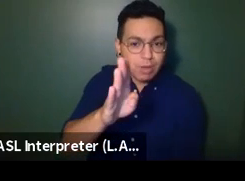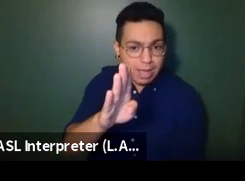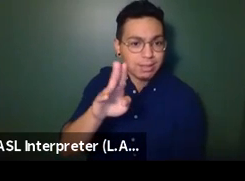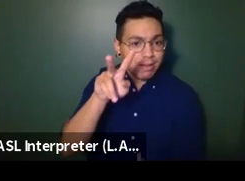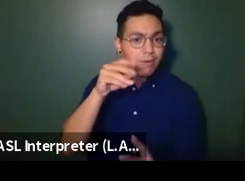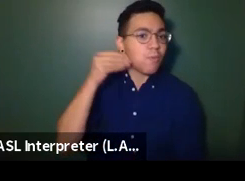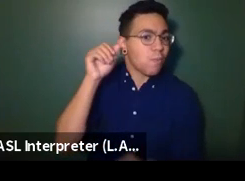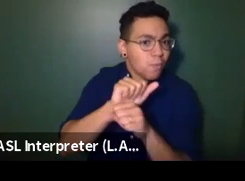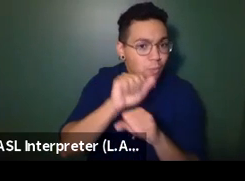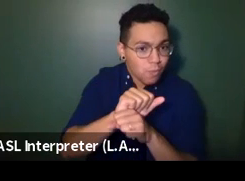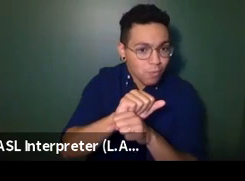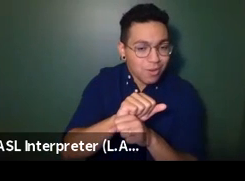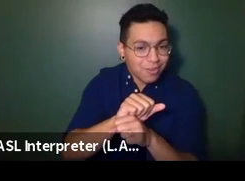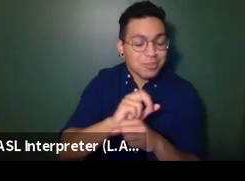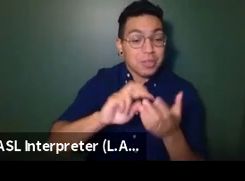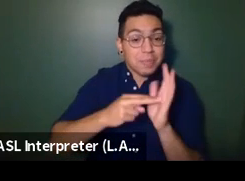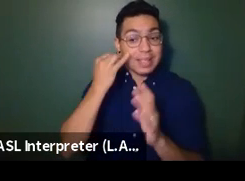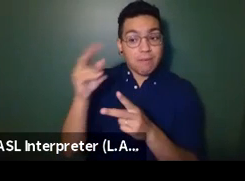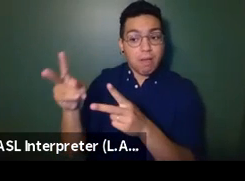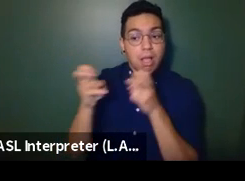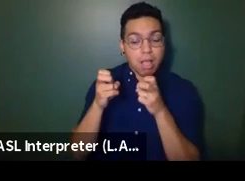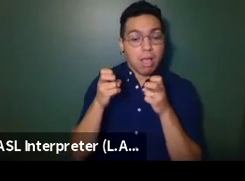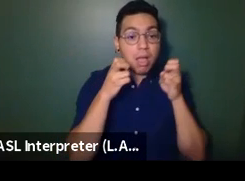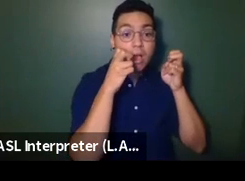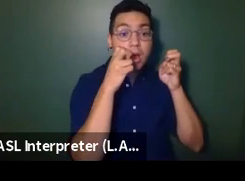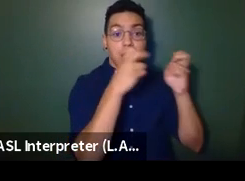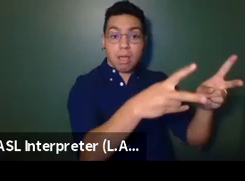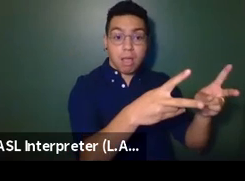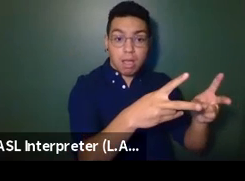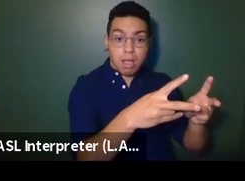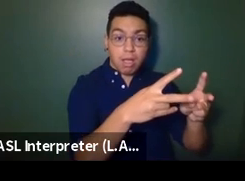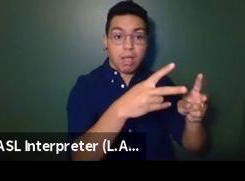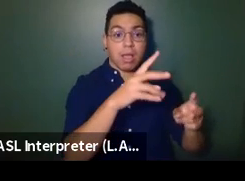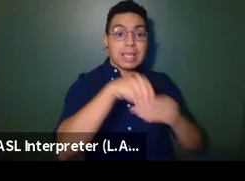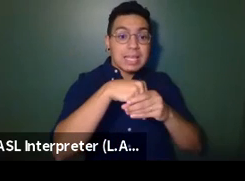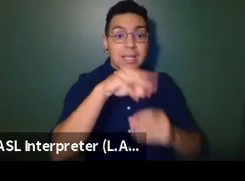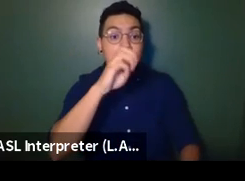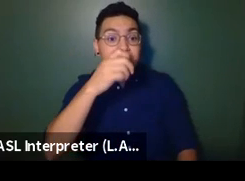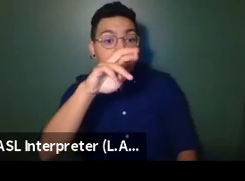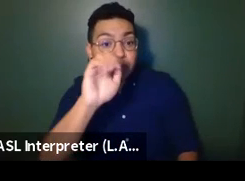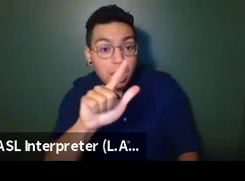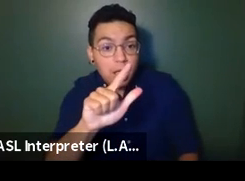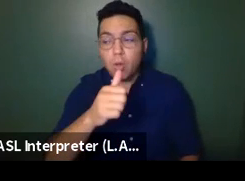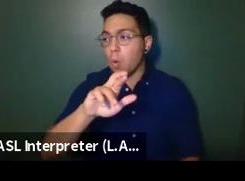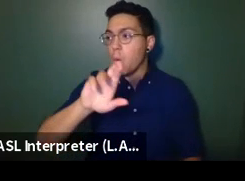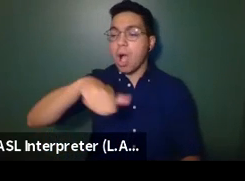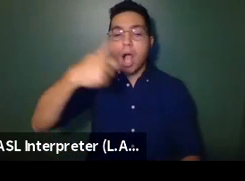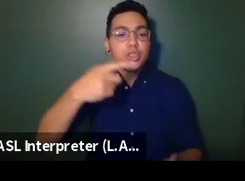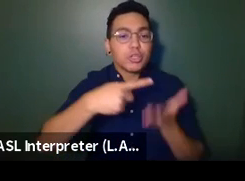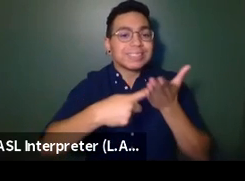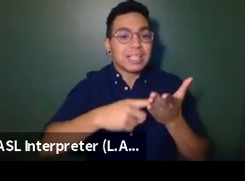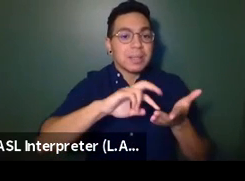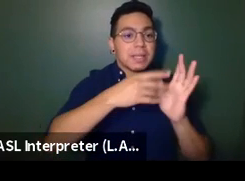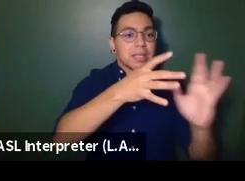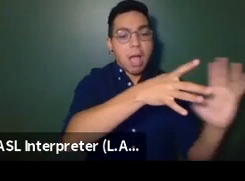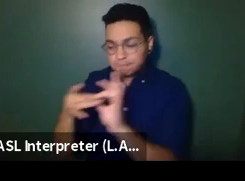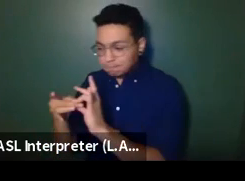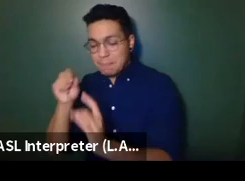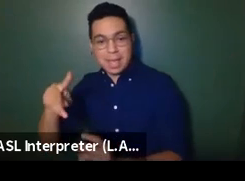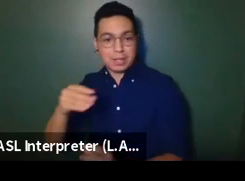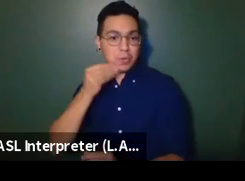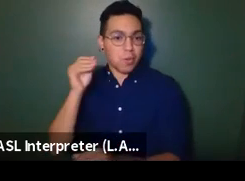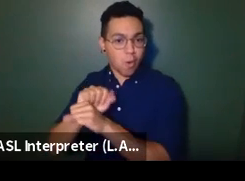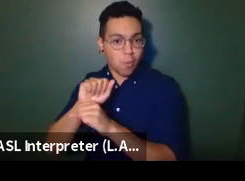Andrew Hickman: if you take that link and post it in, for example, a material or another discussion, it will link them back to that assignment and you can have it in multiple topics.